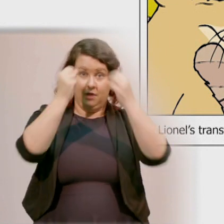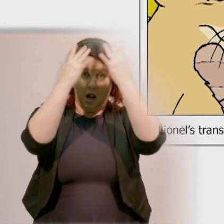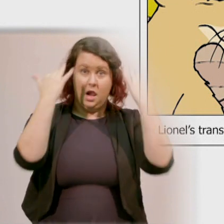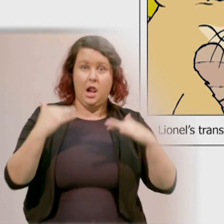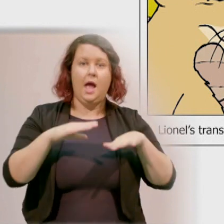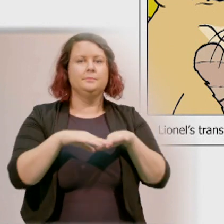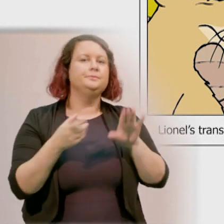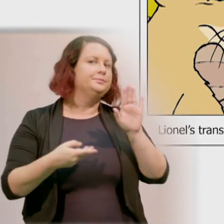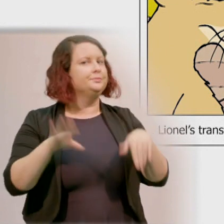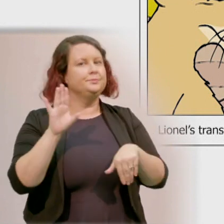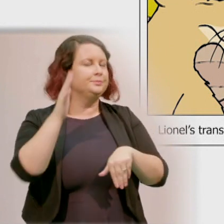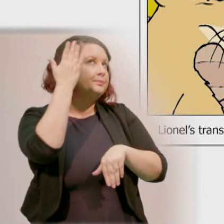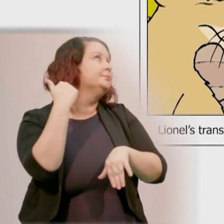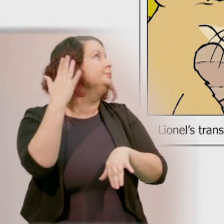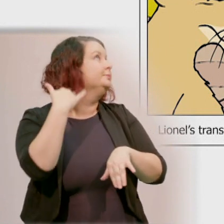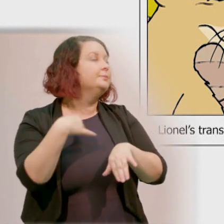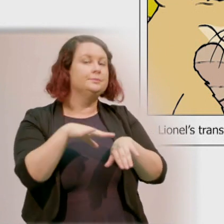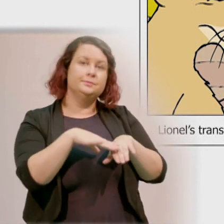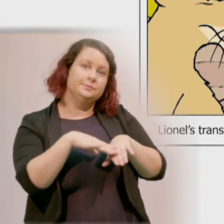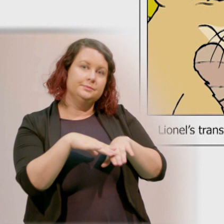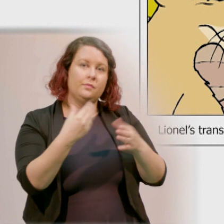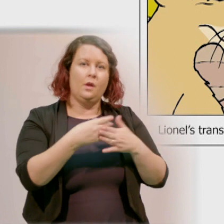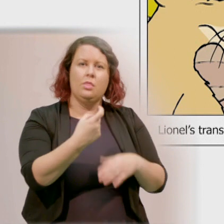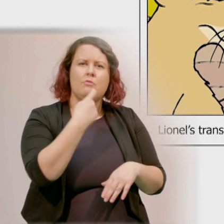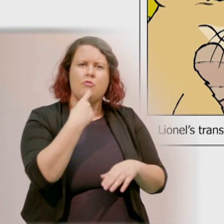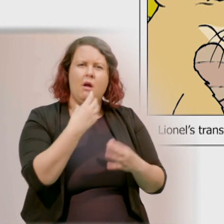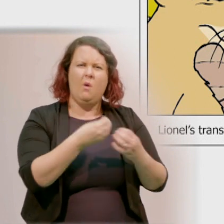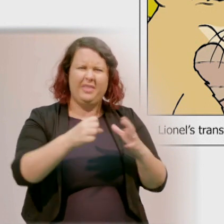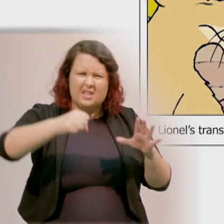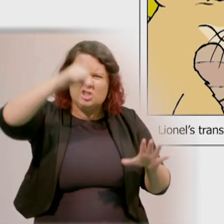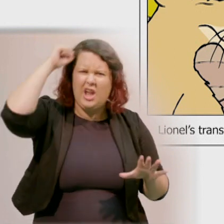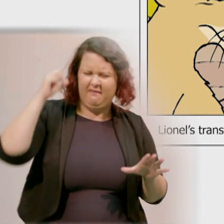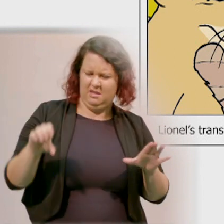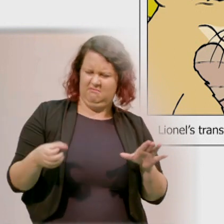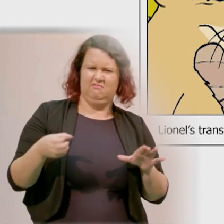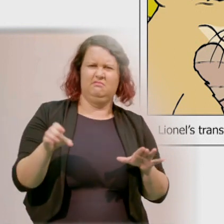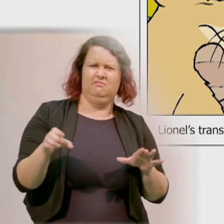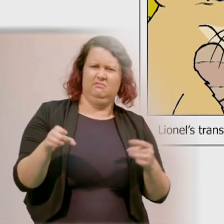You can see that, in this daily cartoon, we have a picture of a lion, who looks a bit fancy and well-groomed, sitting on a rock,